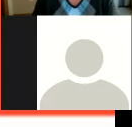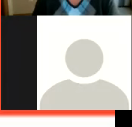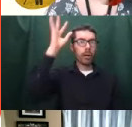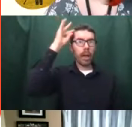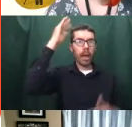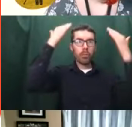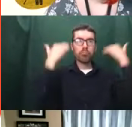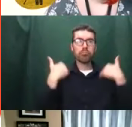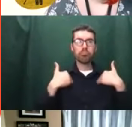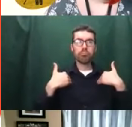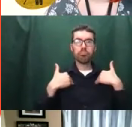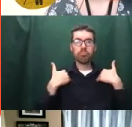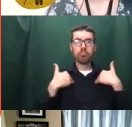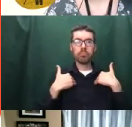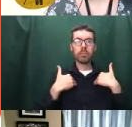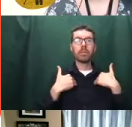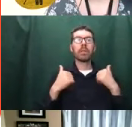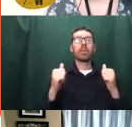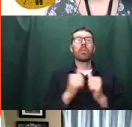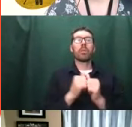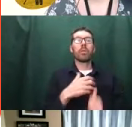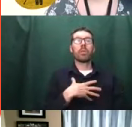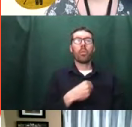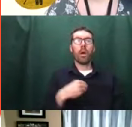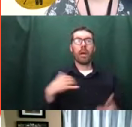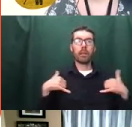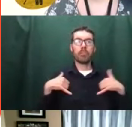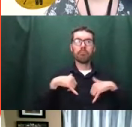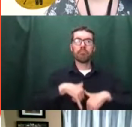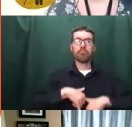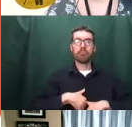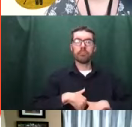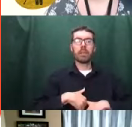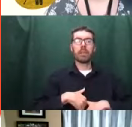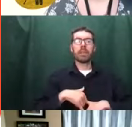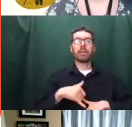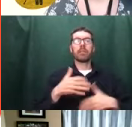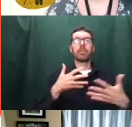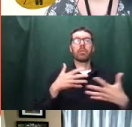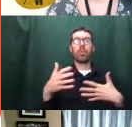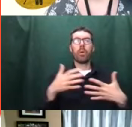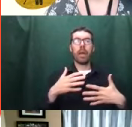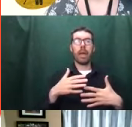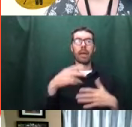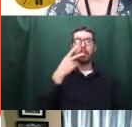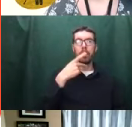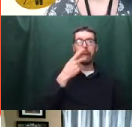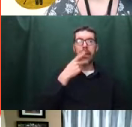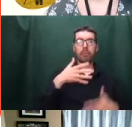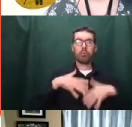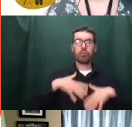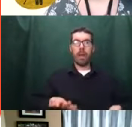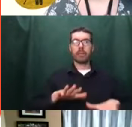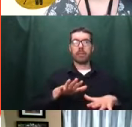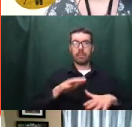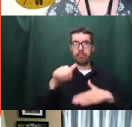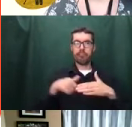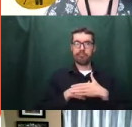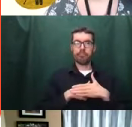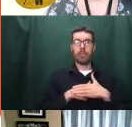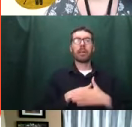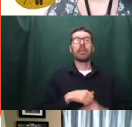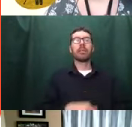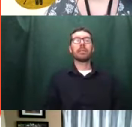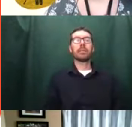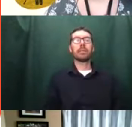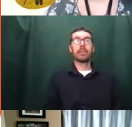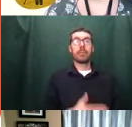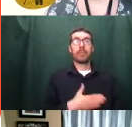and I am wearing a white cardigan with a gray and pink dress with, um, my background being